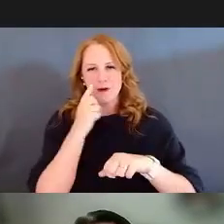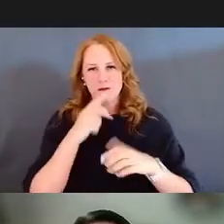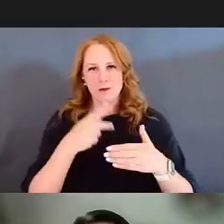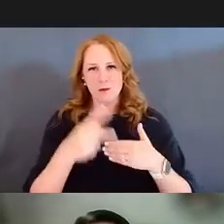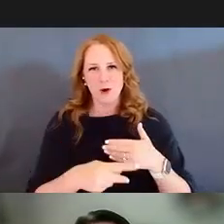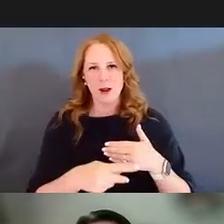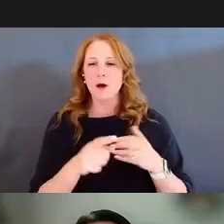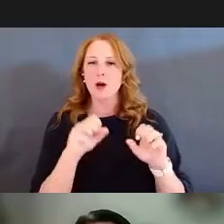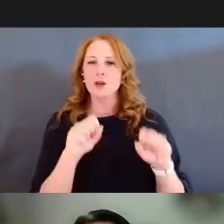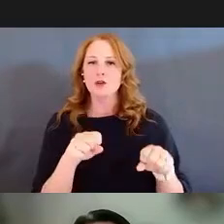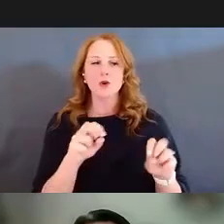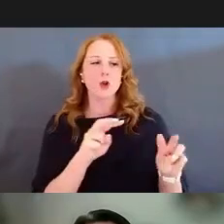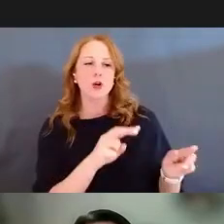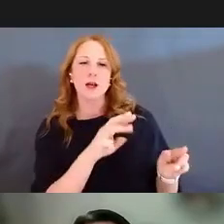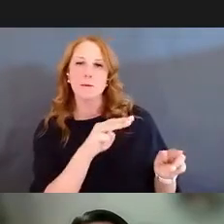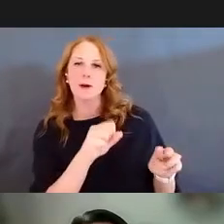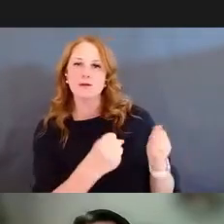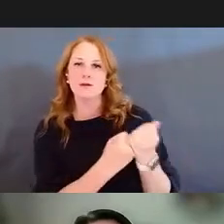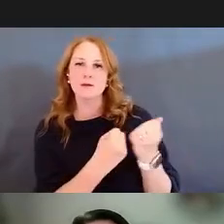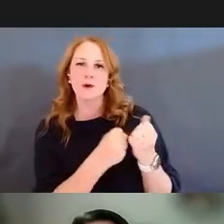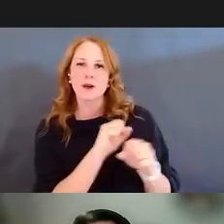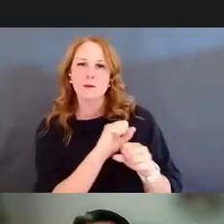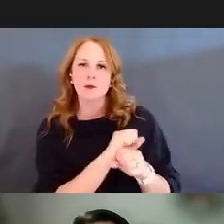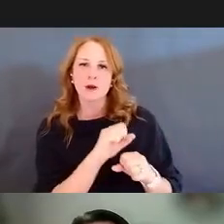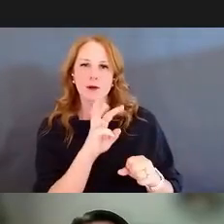could go to Microsoft's supported employment site to take a look at how it has evolved,